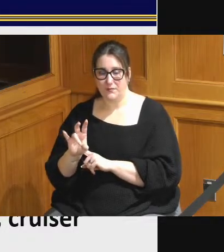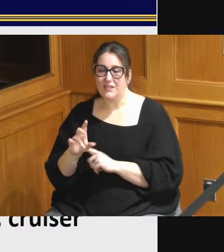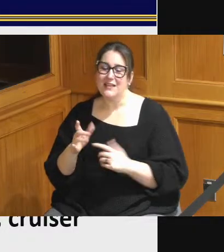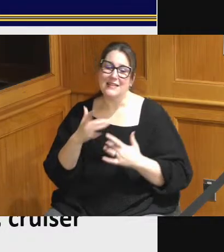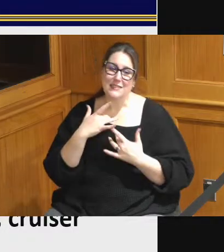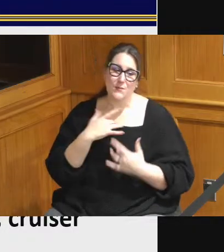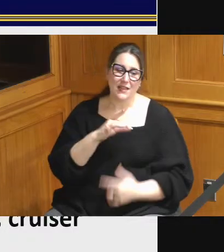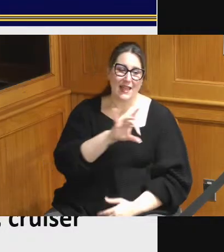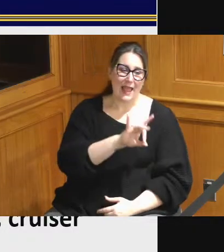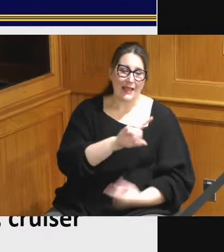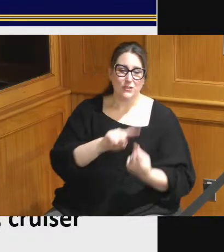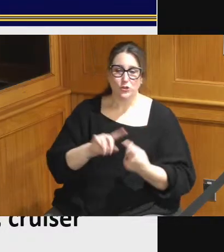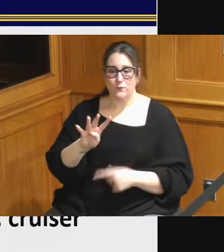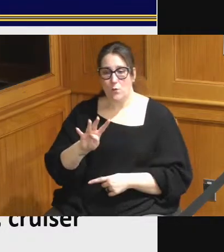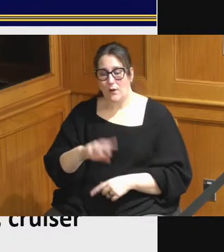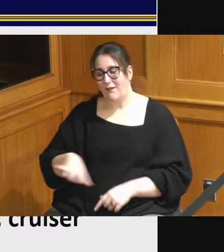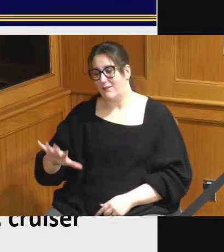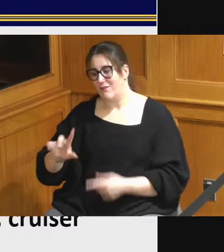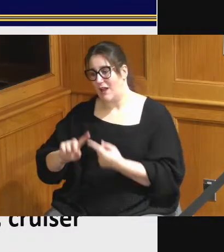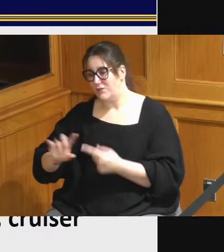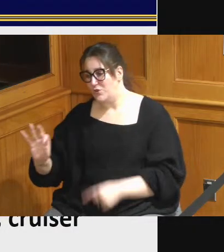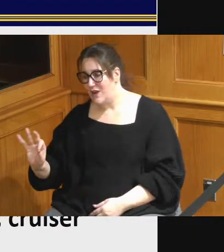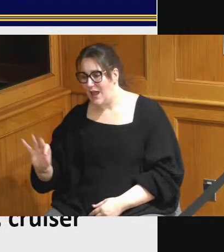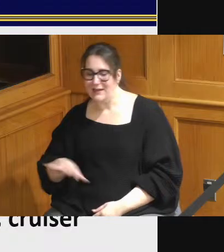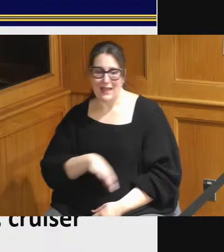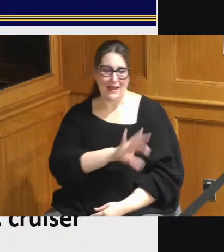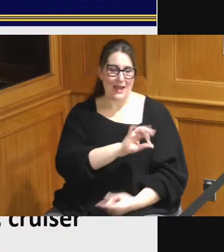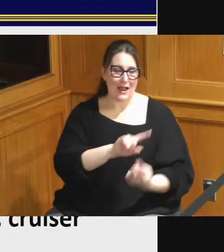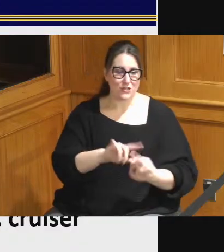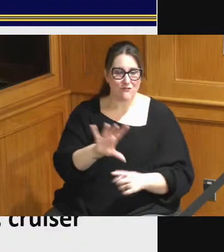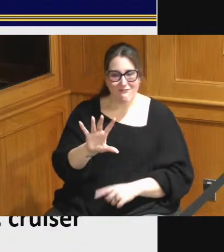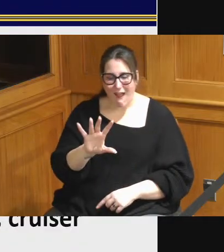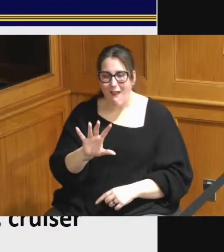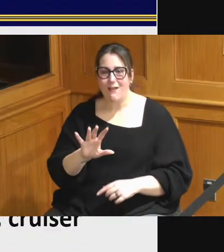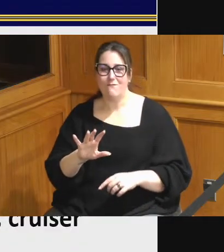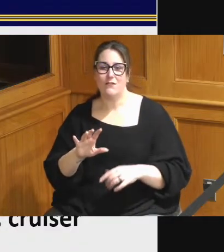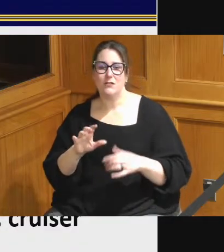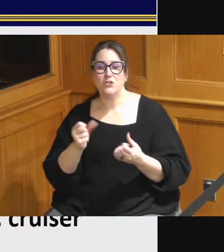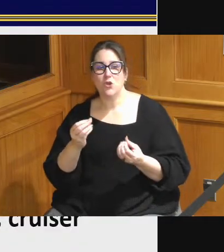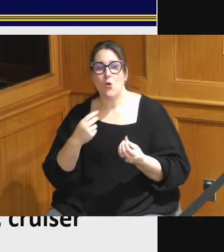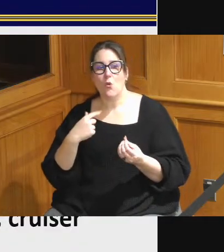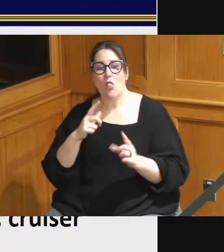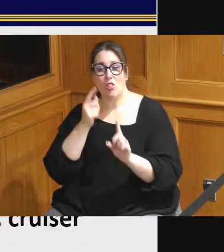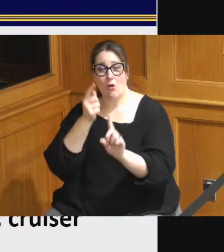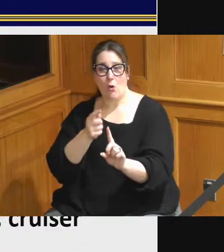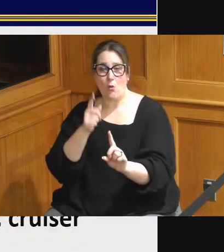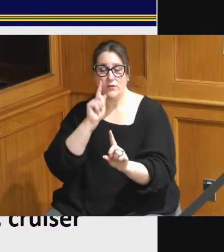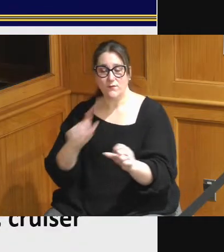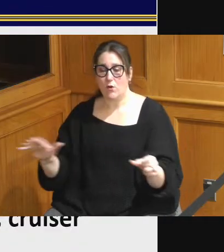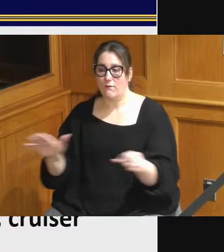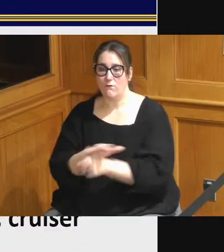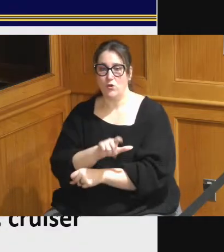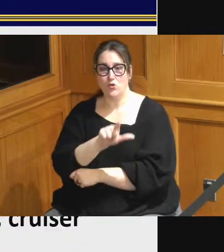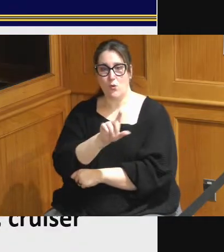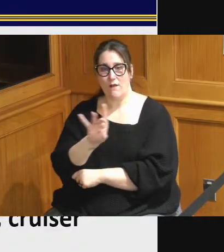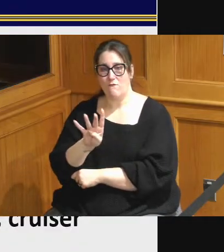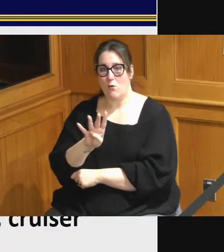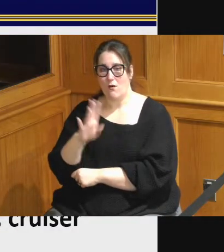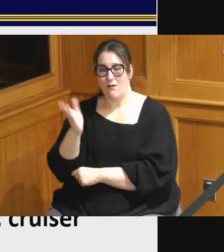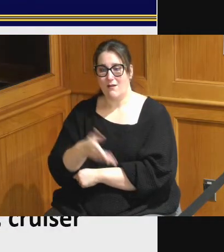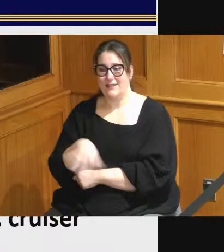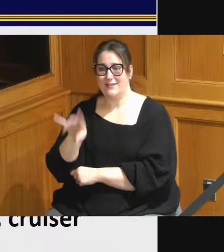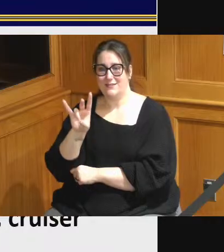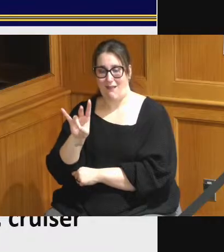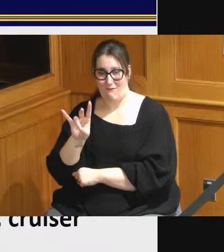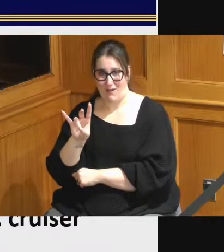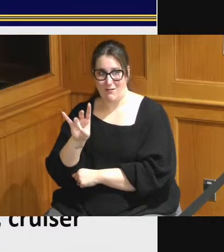5 to9 or yeah 9 to5 operation. So our goal is to increase what they can do to increase safety for